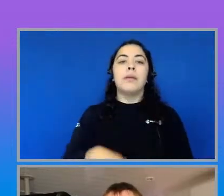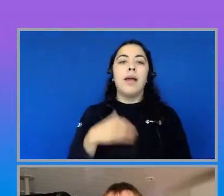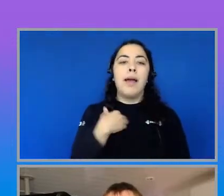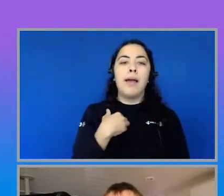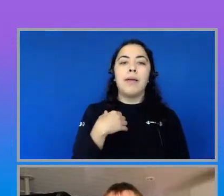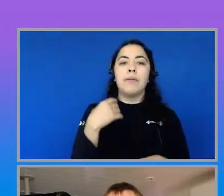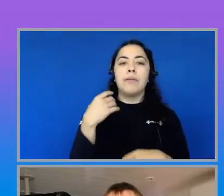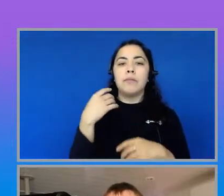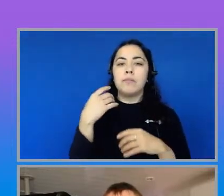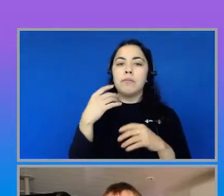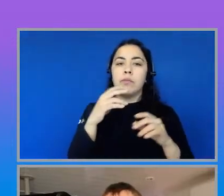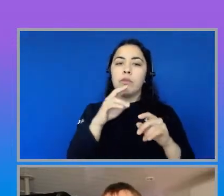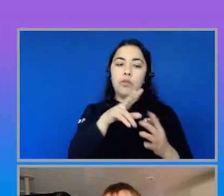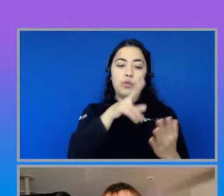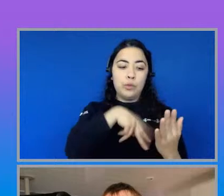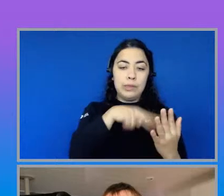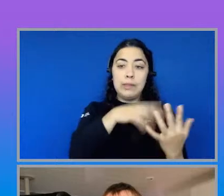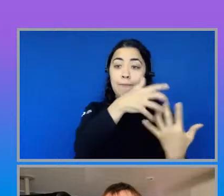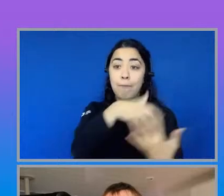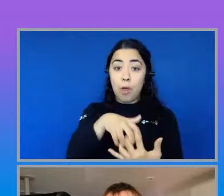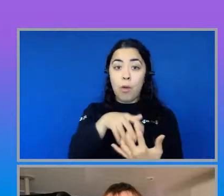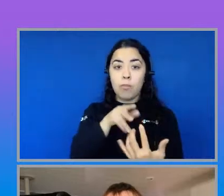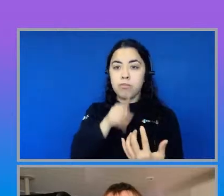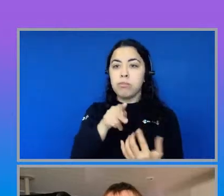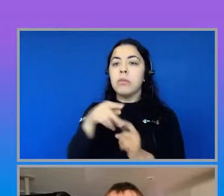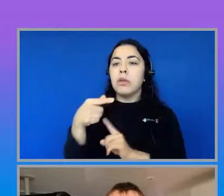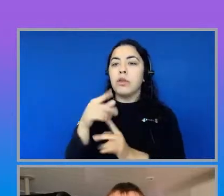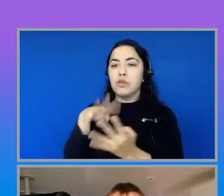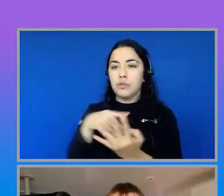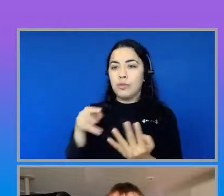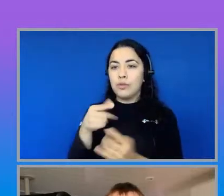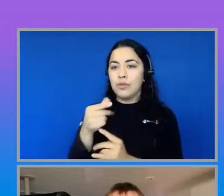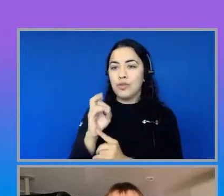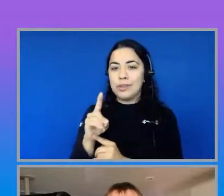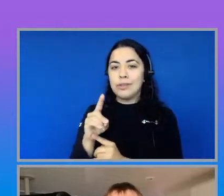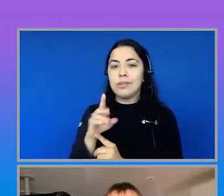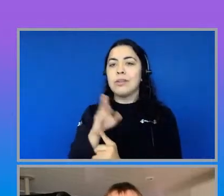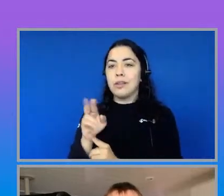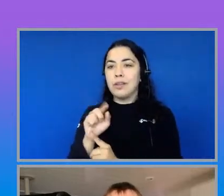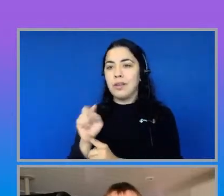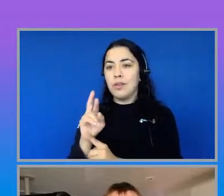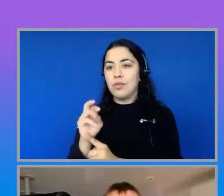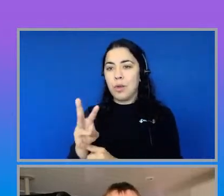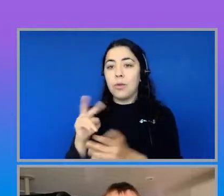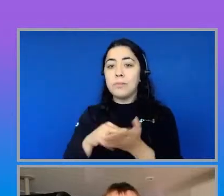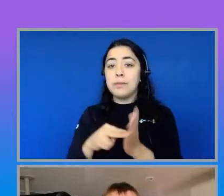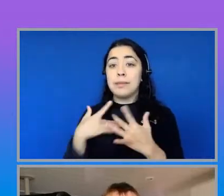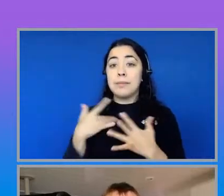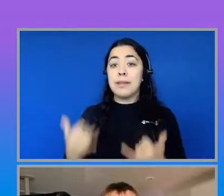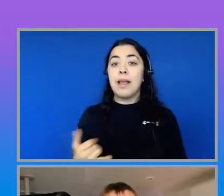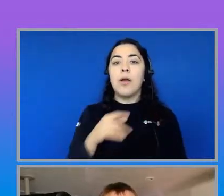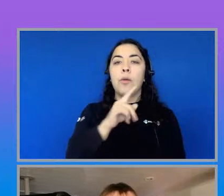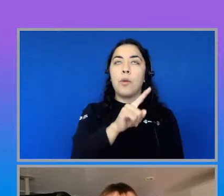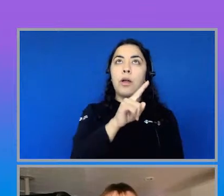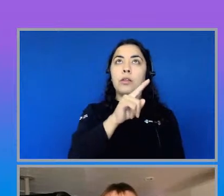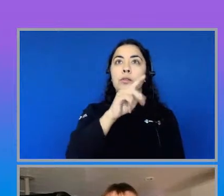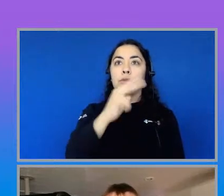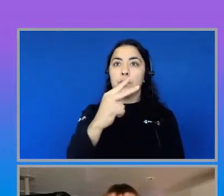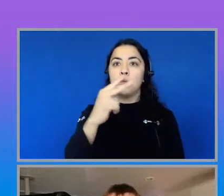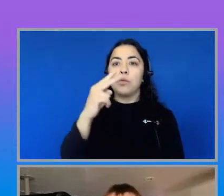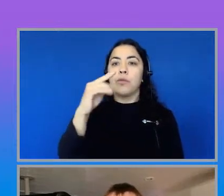rows. So this means that the tab